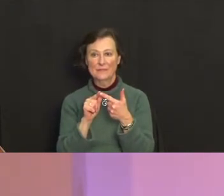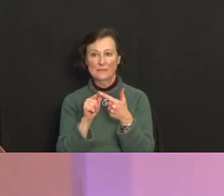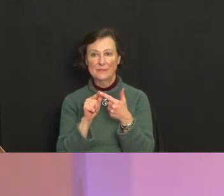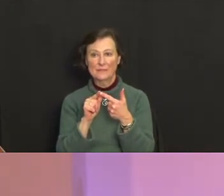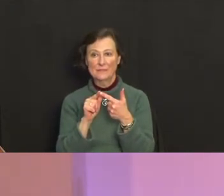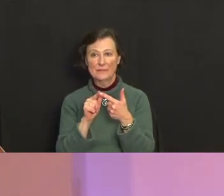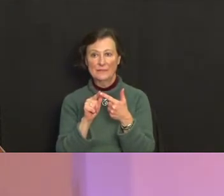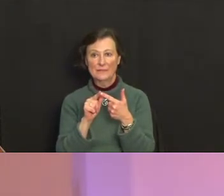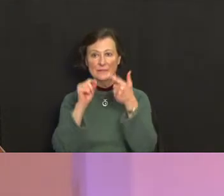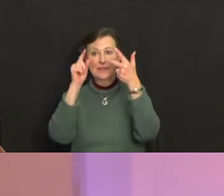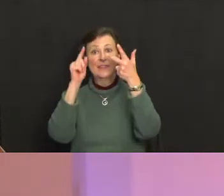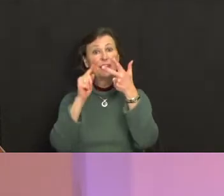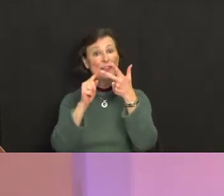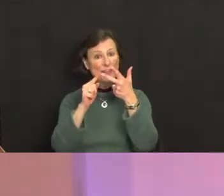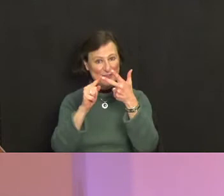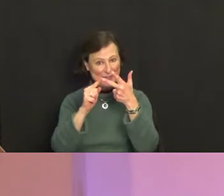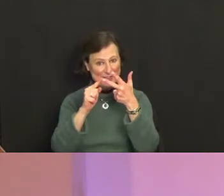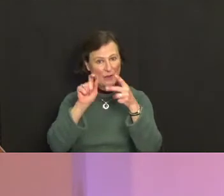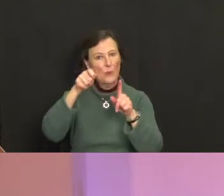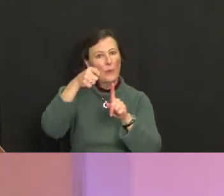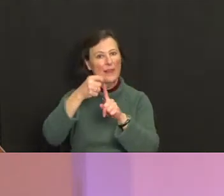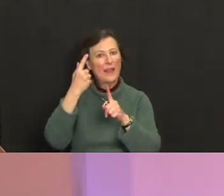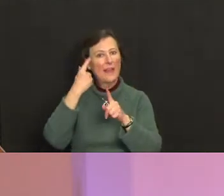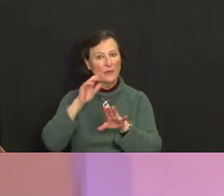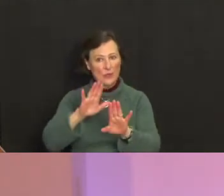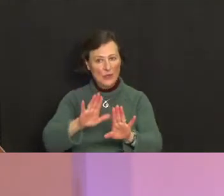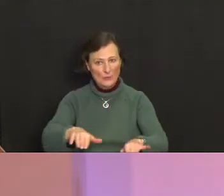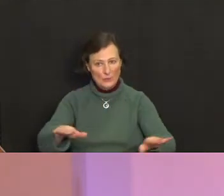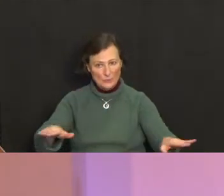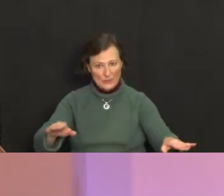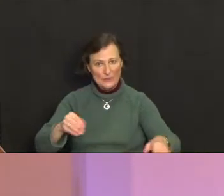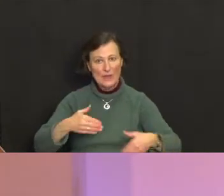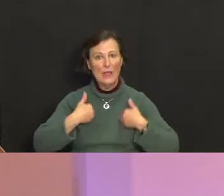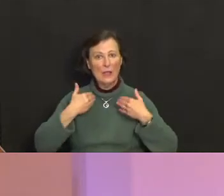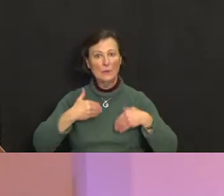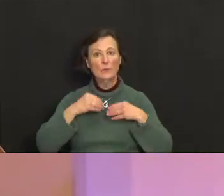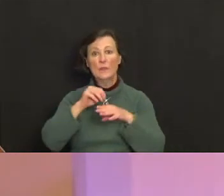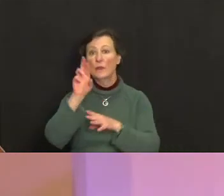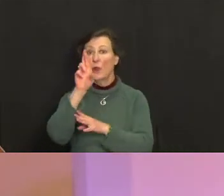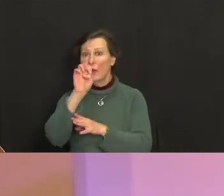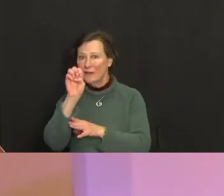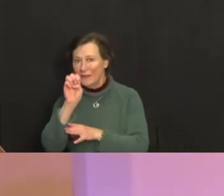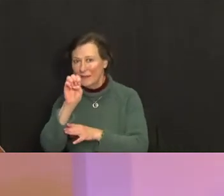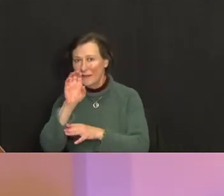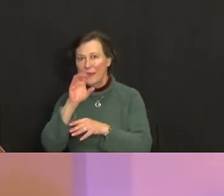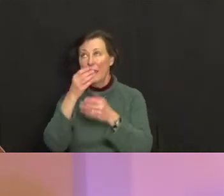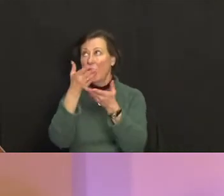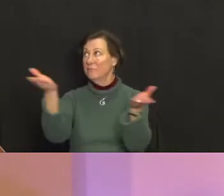and the third we light for our children and youth in Religious Exploration and in the world at large.